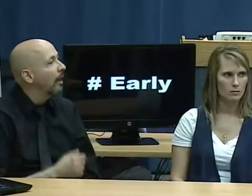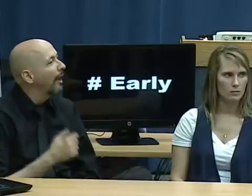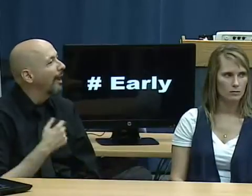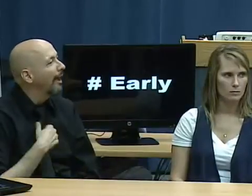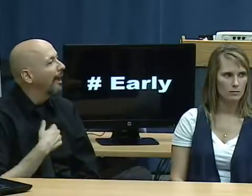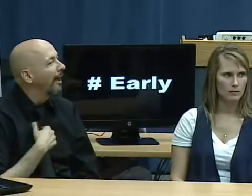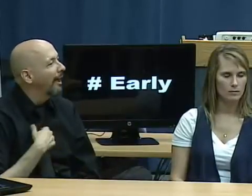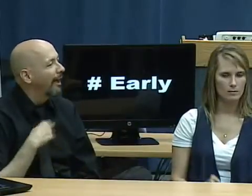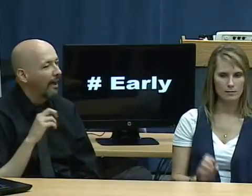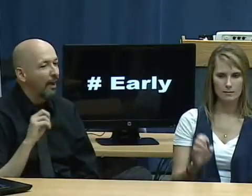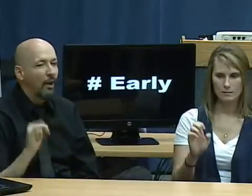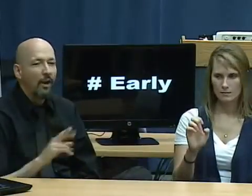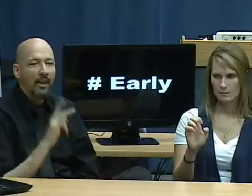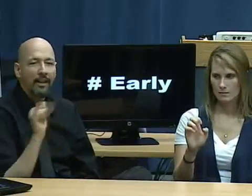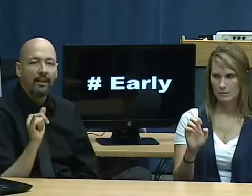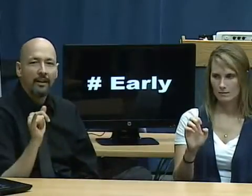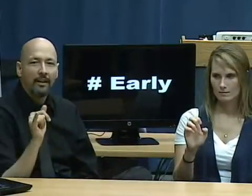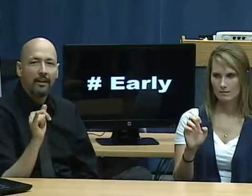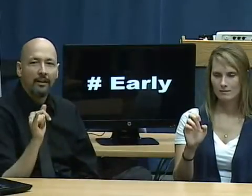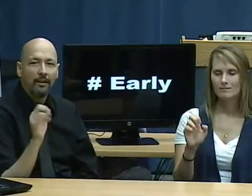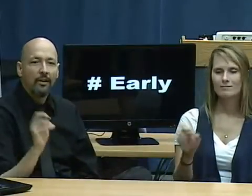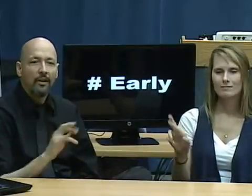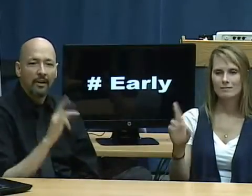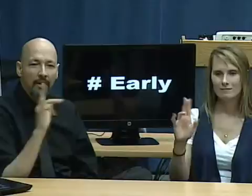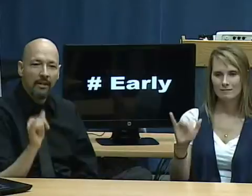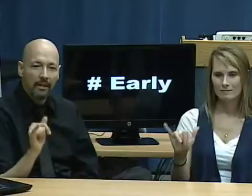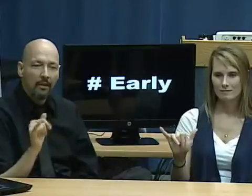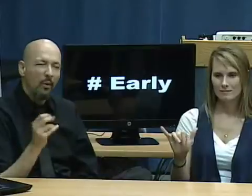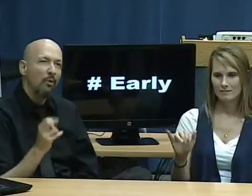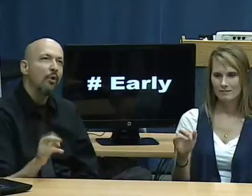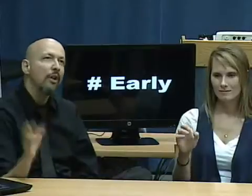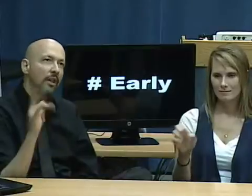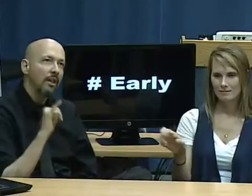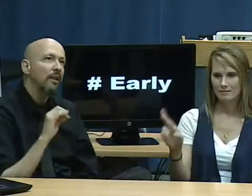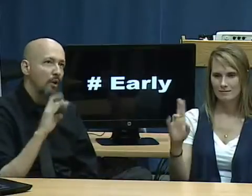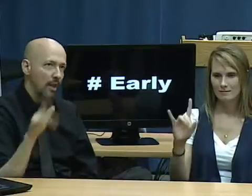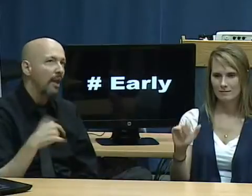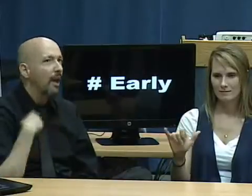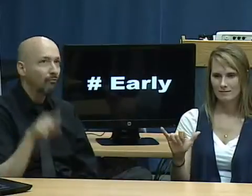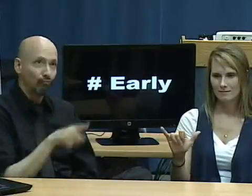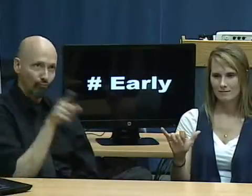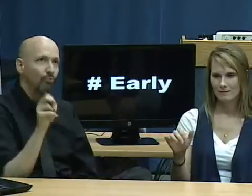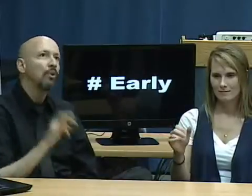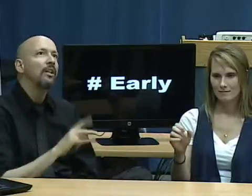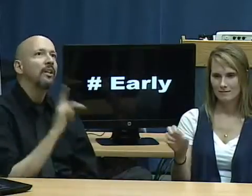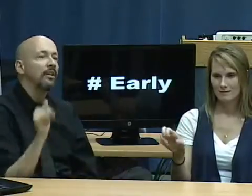#EARLY Or the other direction: #EARLY I tend to go clockwise. #EARLY